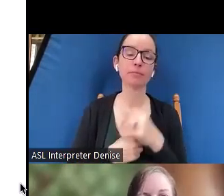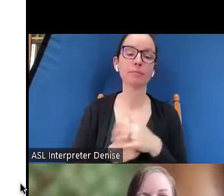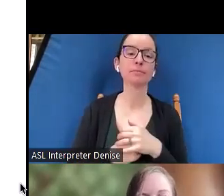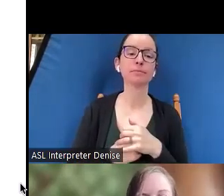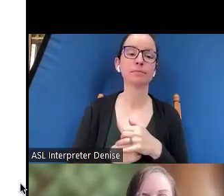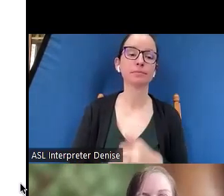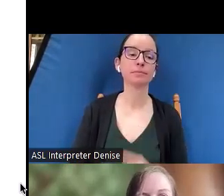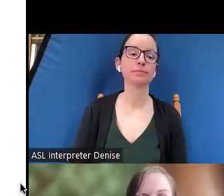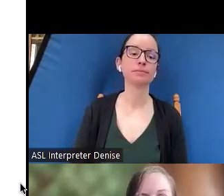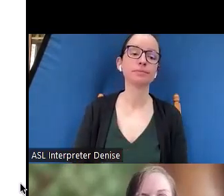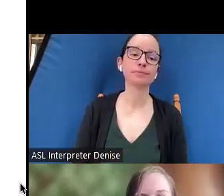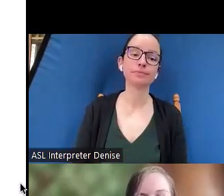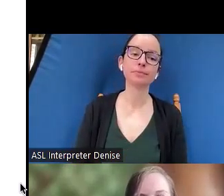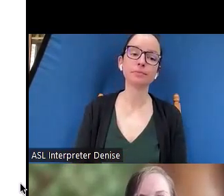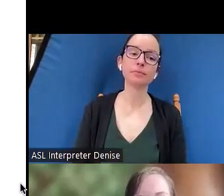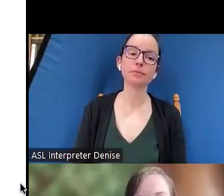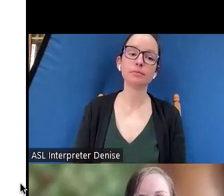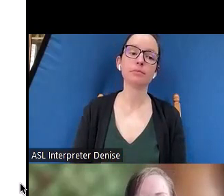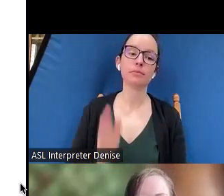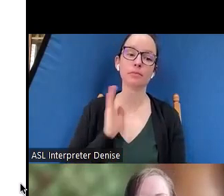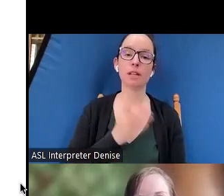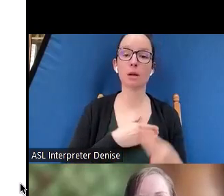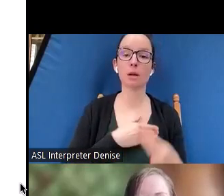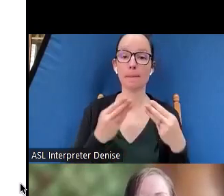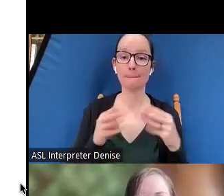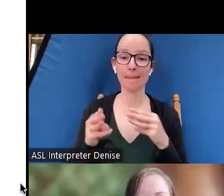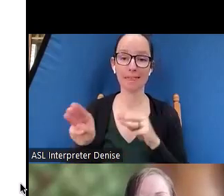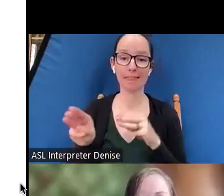So yeah, our methods thus far, we've done some document reviews.